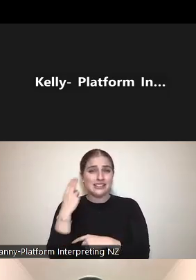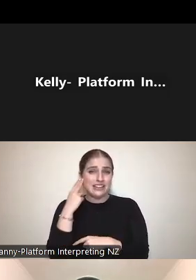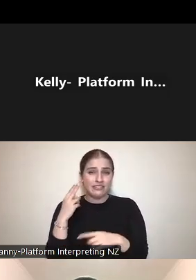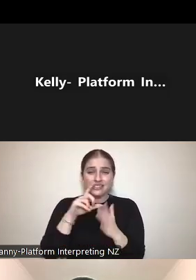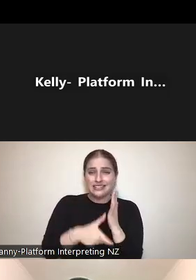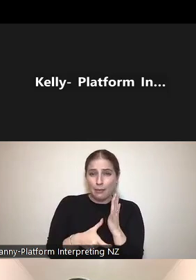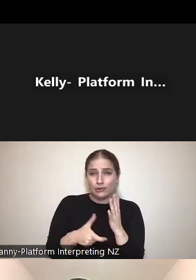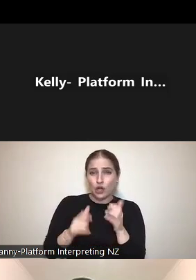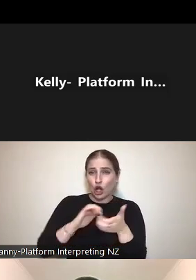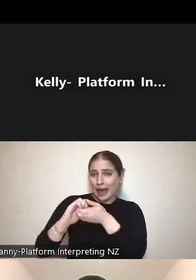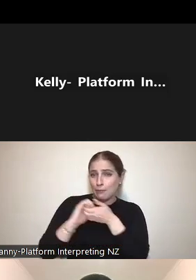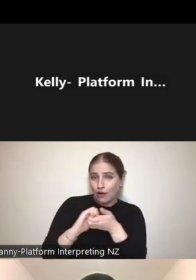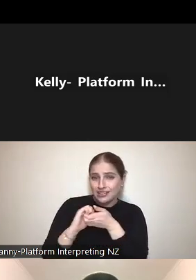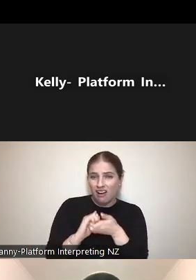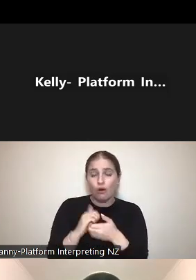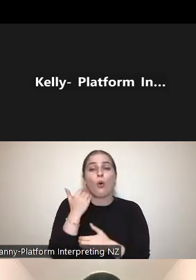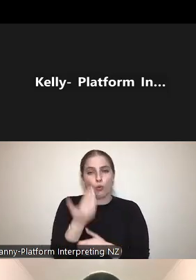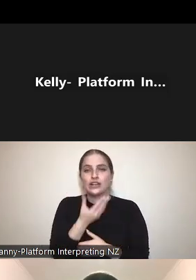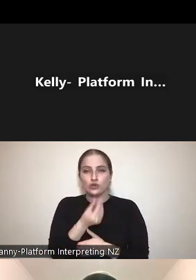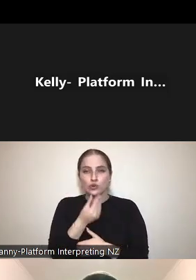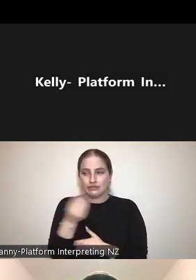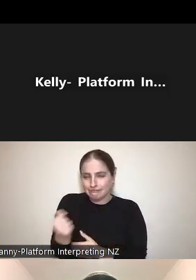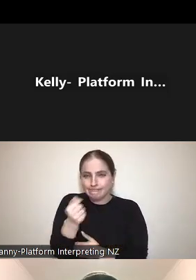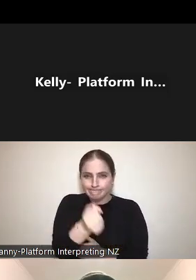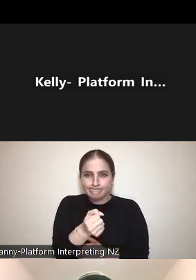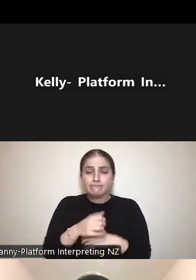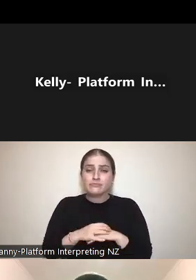And a big thing when you're working with with if you're a Deaf or disabled person,